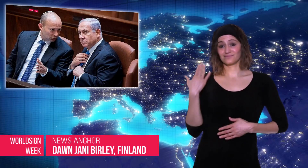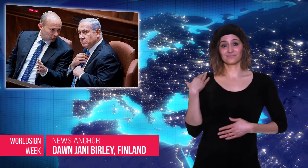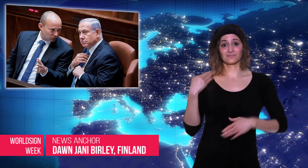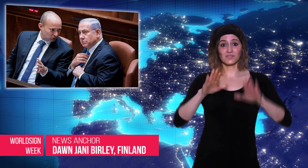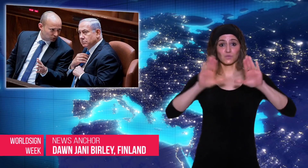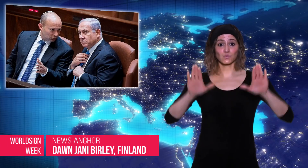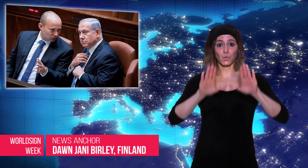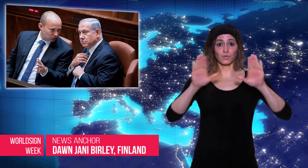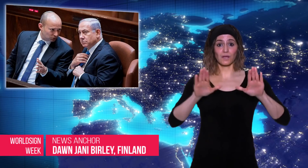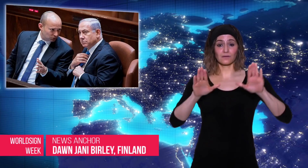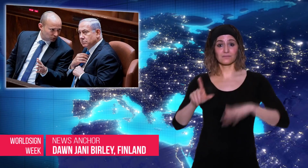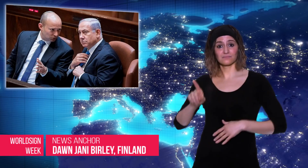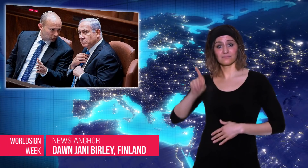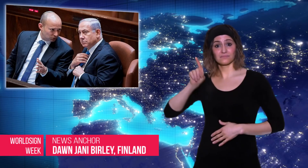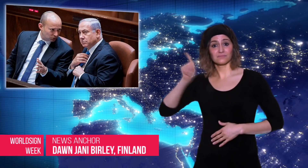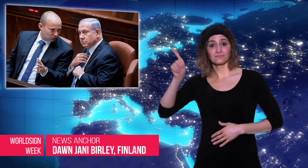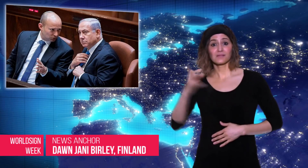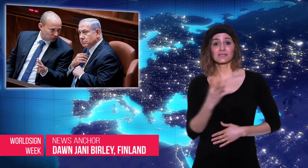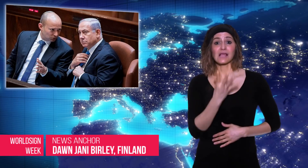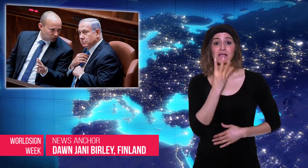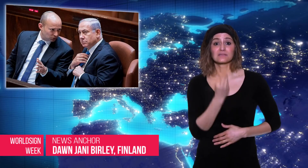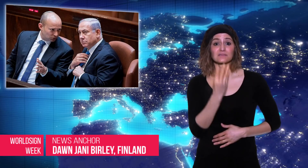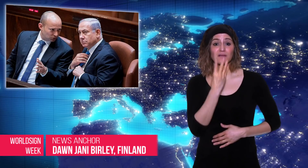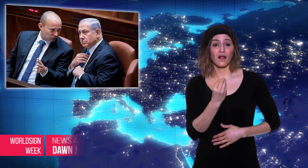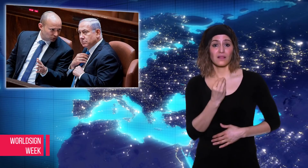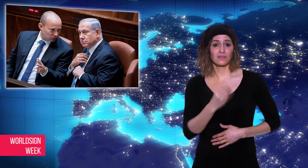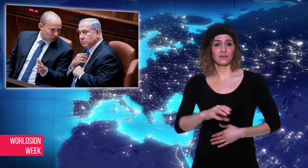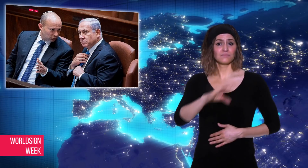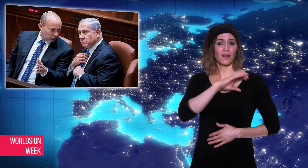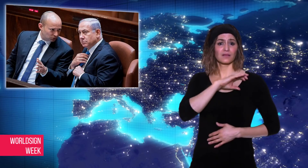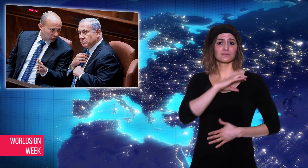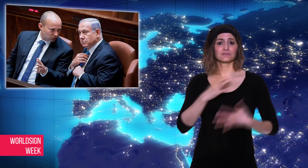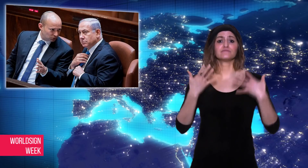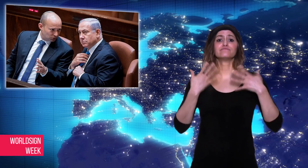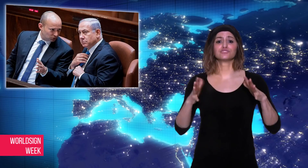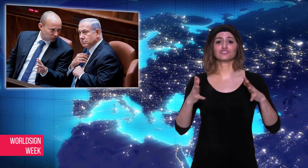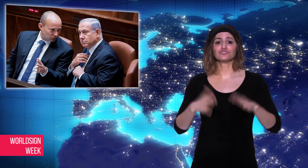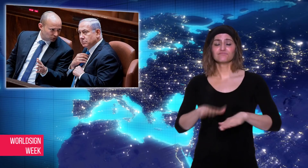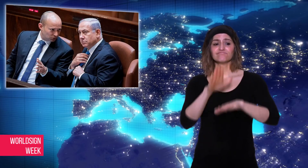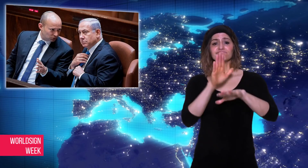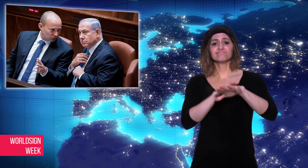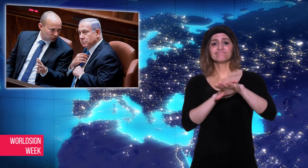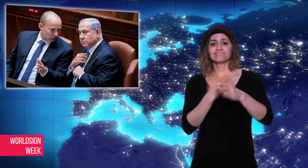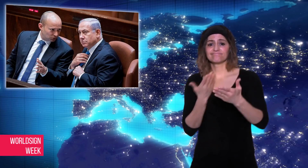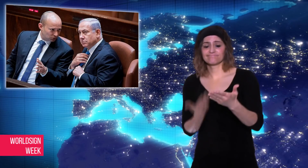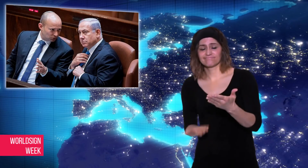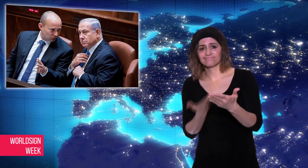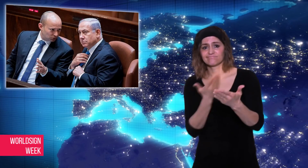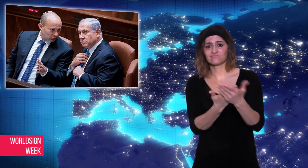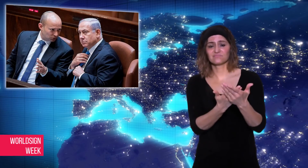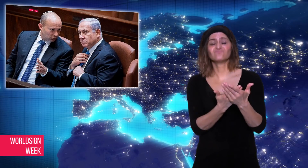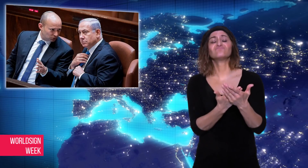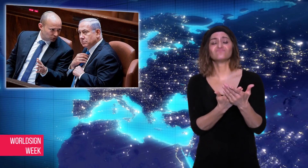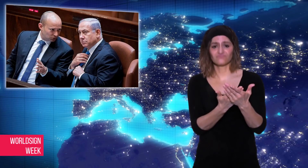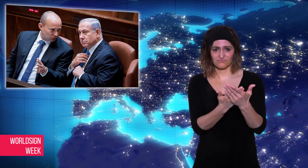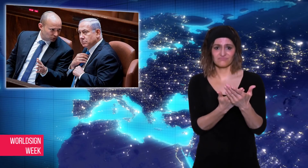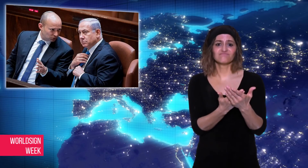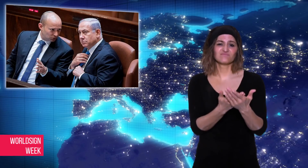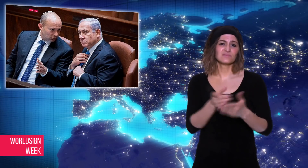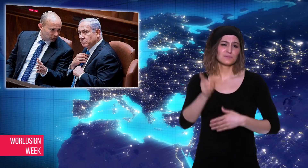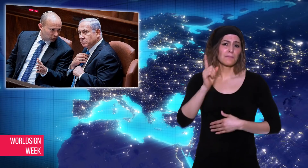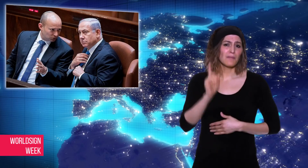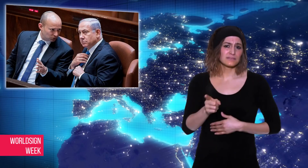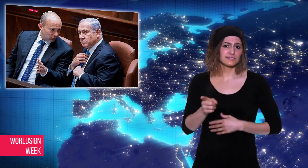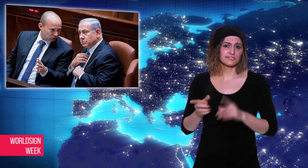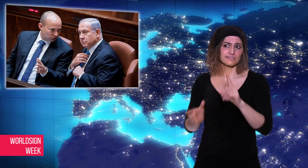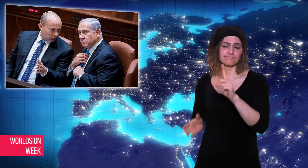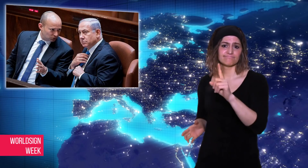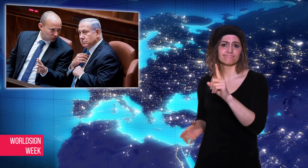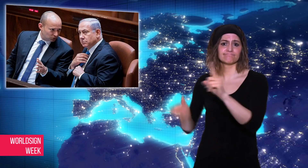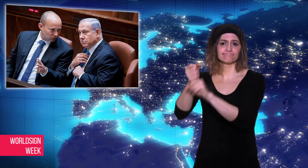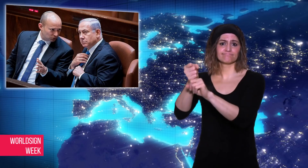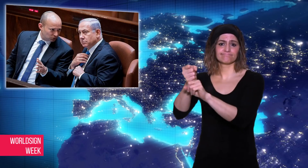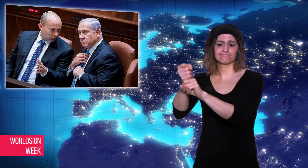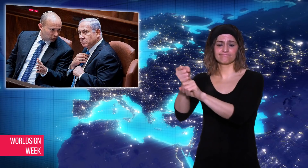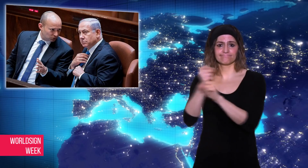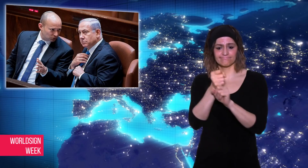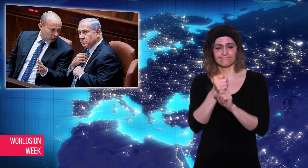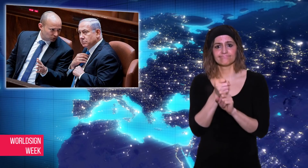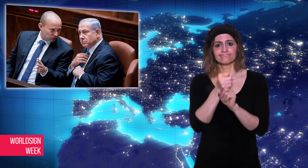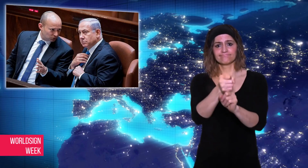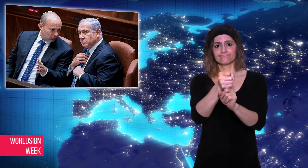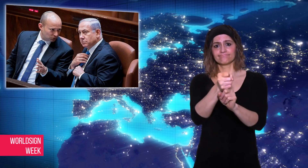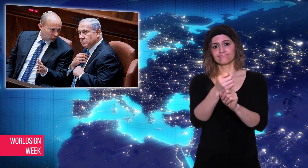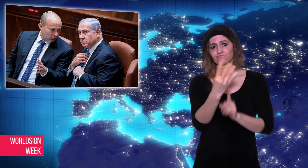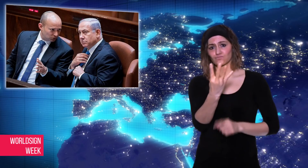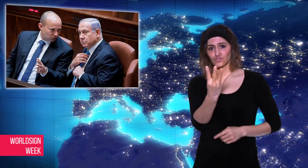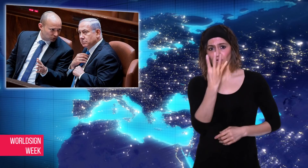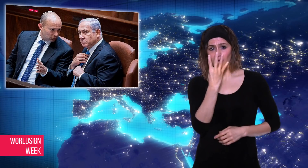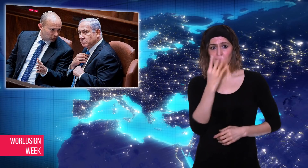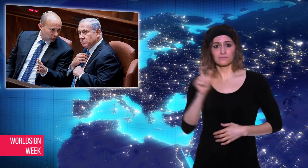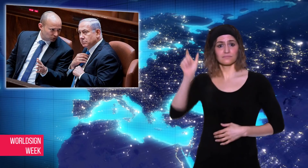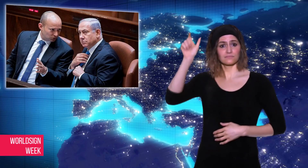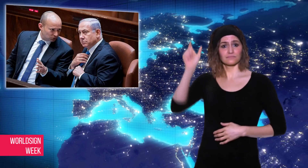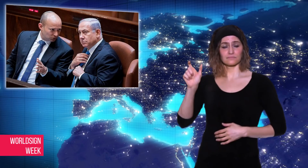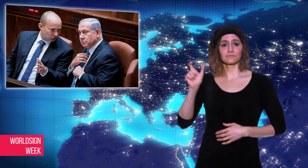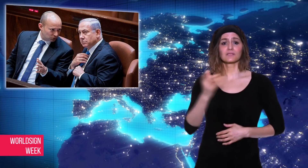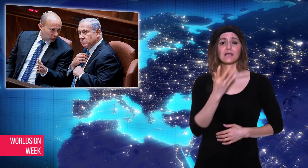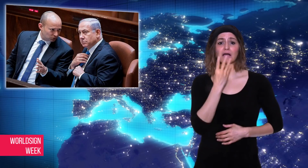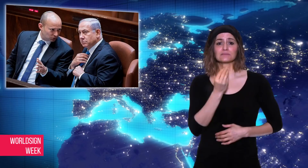Dawn: On Sunday the Israeli police has recommended that